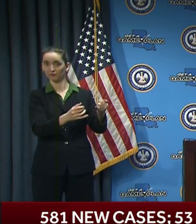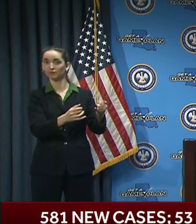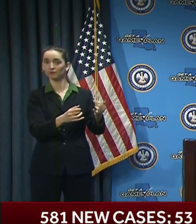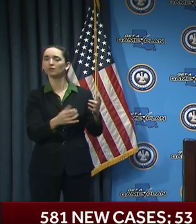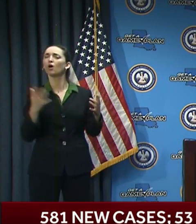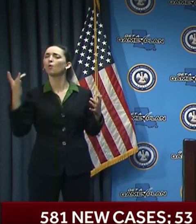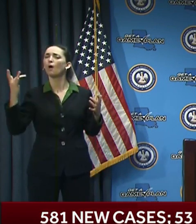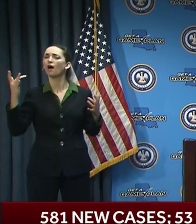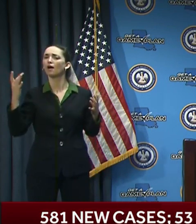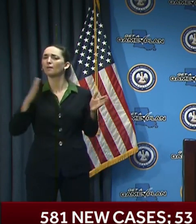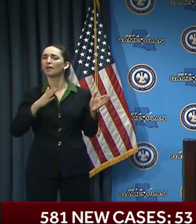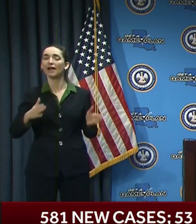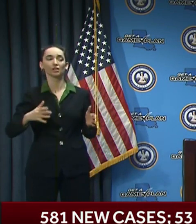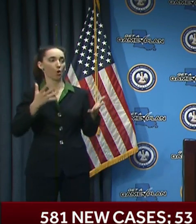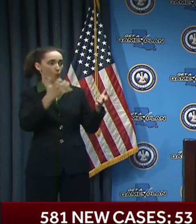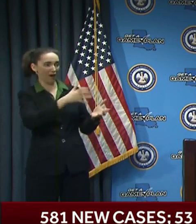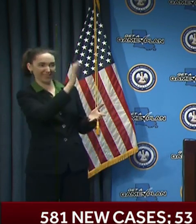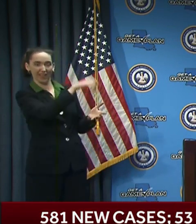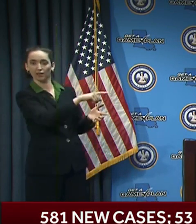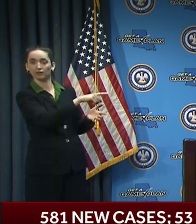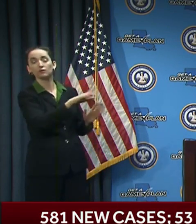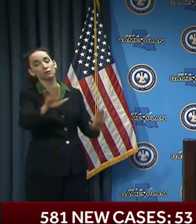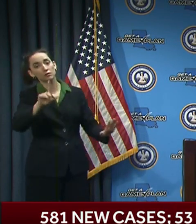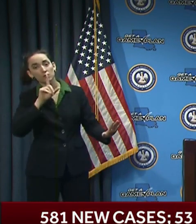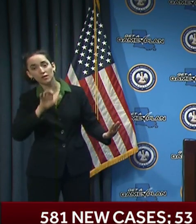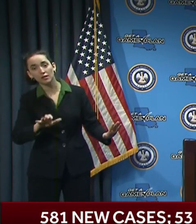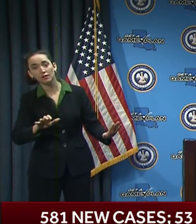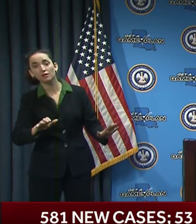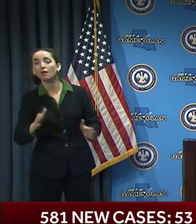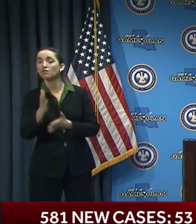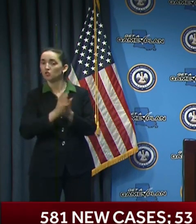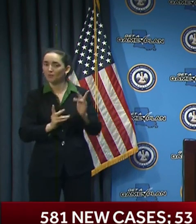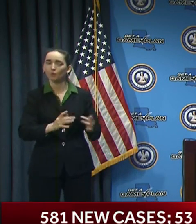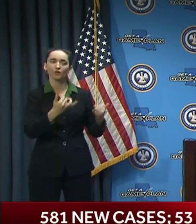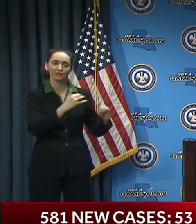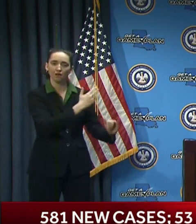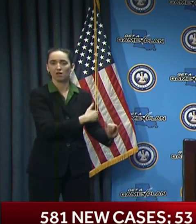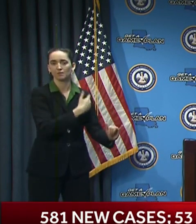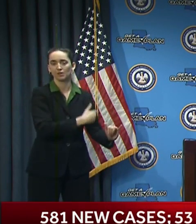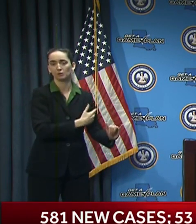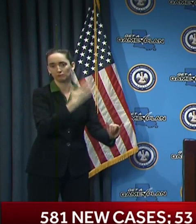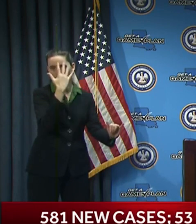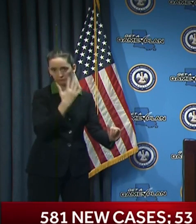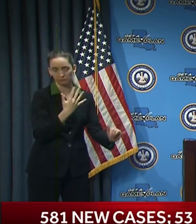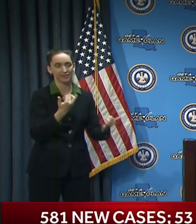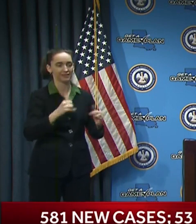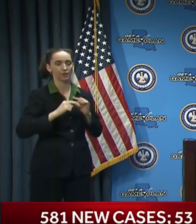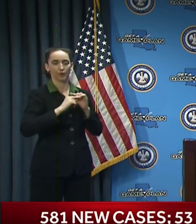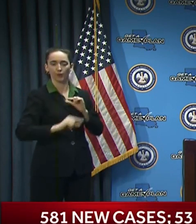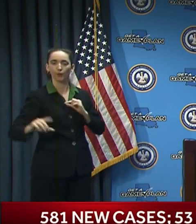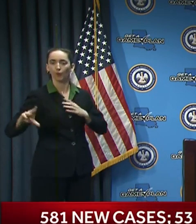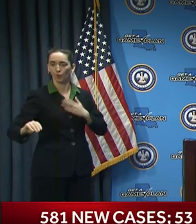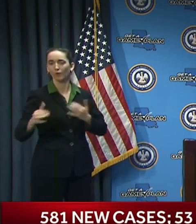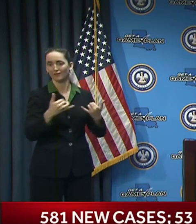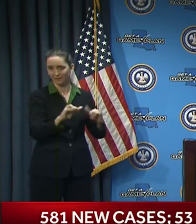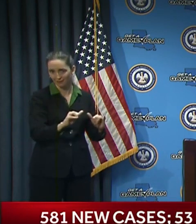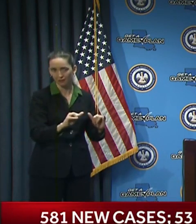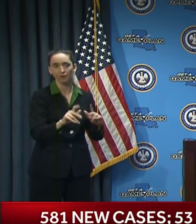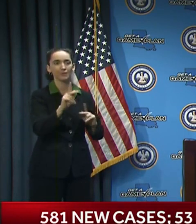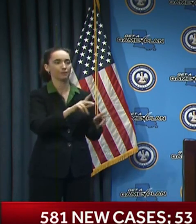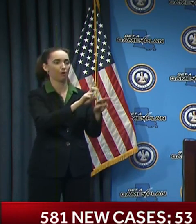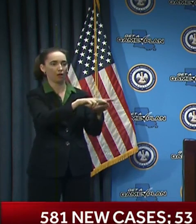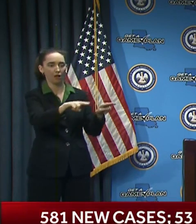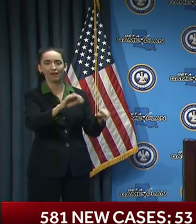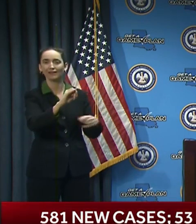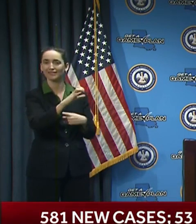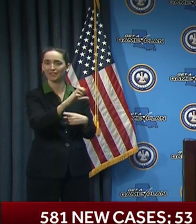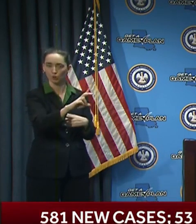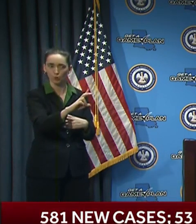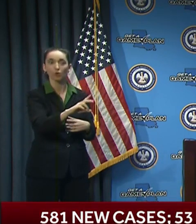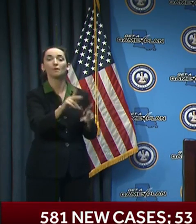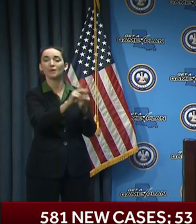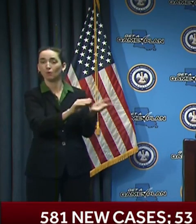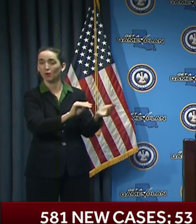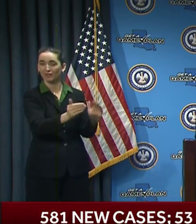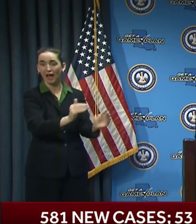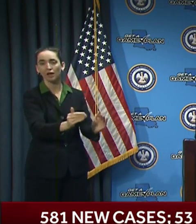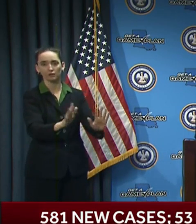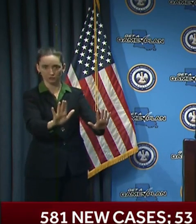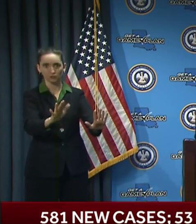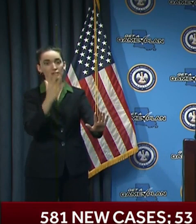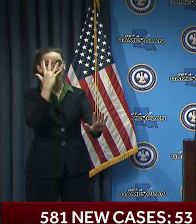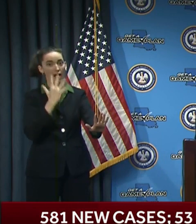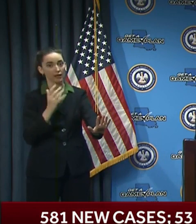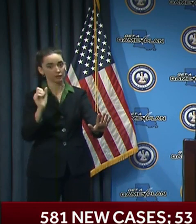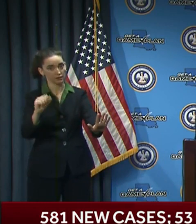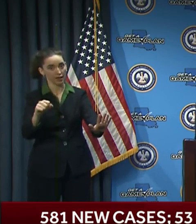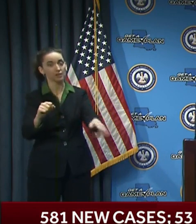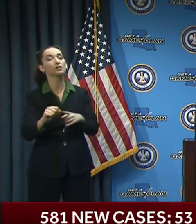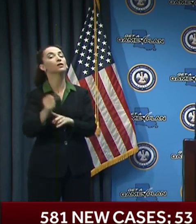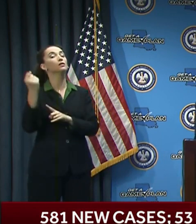BUT THIS IS WHY WE’RE DOING IT TO ACHIEVE THESE KIND OF RESULTS AND IT’S STILL SAD THAT WE HAVE PEOPLE IN THE HOSPITAL TODAY ON VENTILATORS TODAY AND I SEE YOU WE HAVE PEOPLE DYING TODAY, BUT